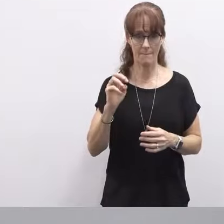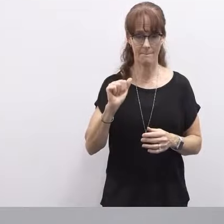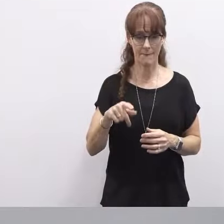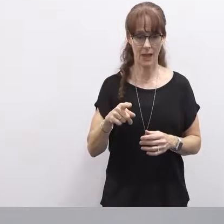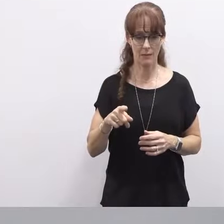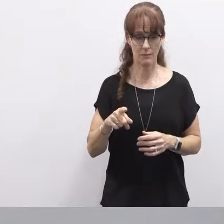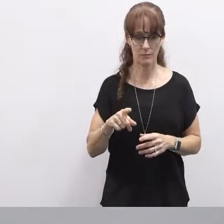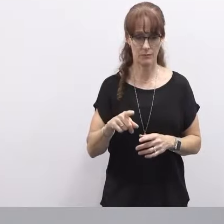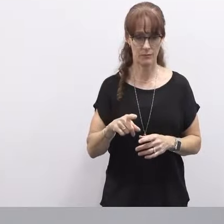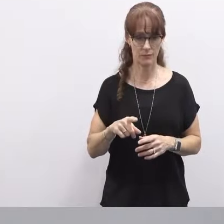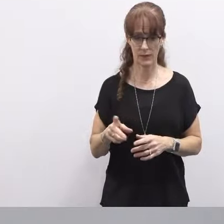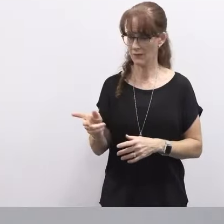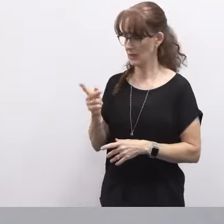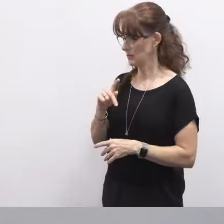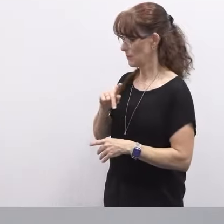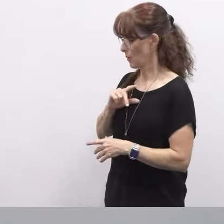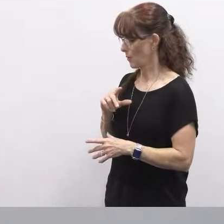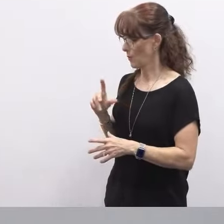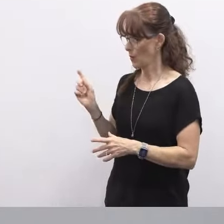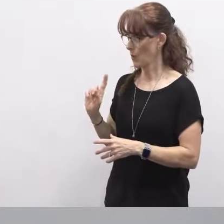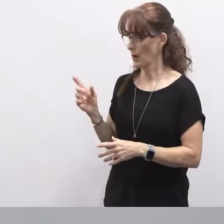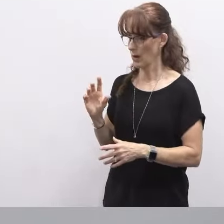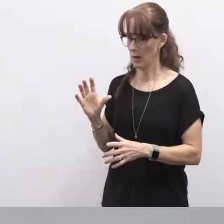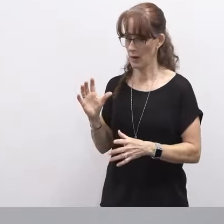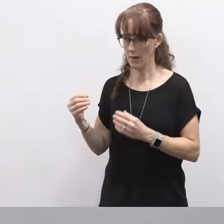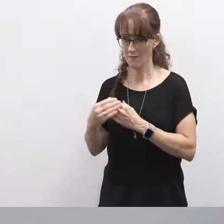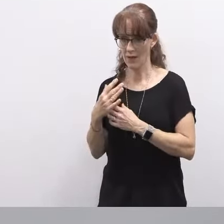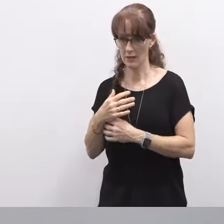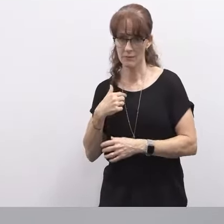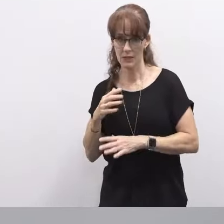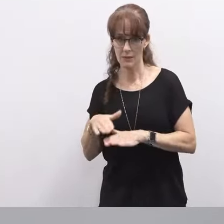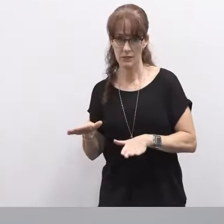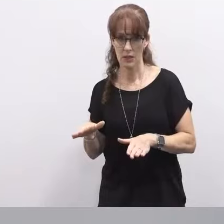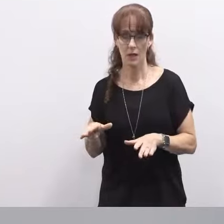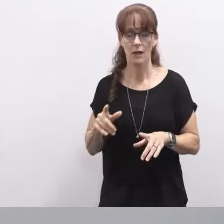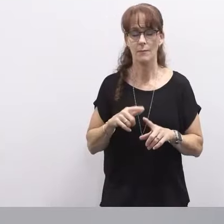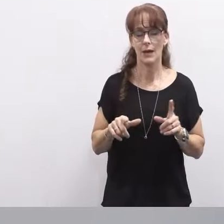even if it's very personal around, well, how does this affect me and my child that at the end of the day,